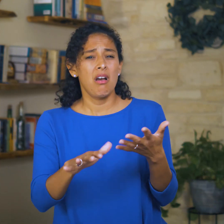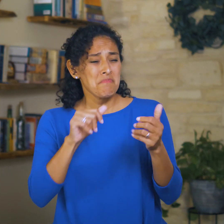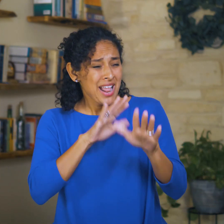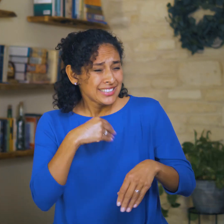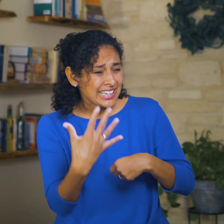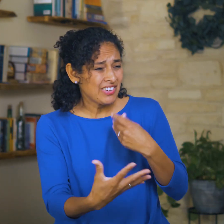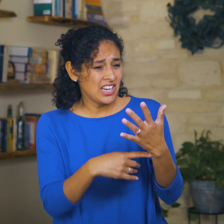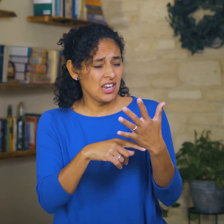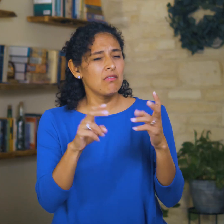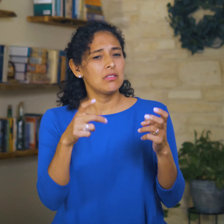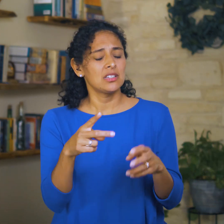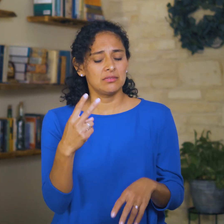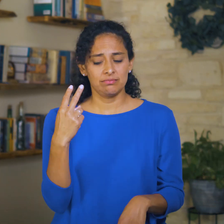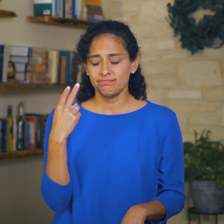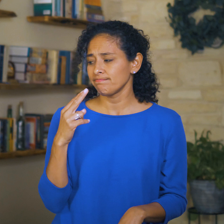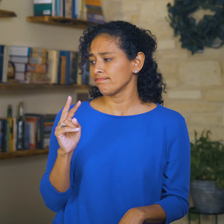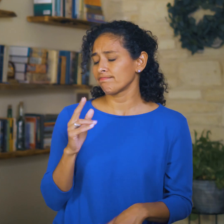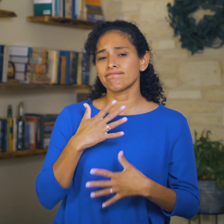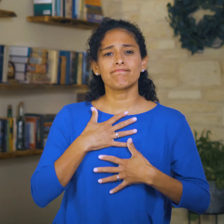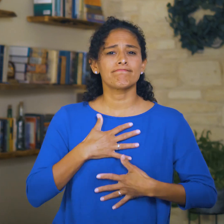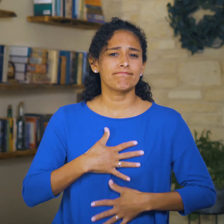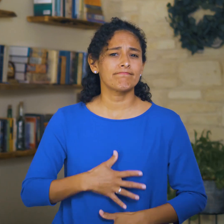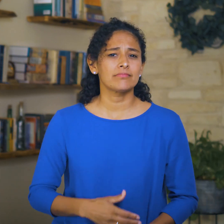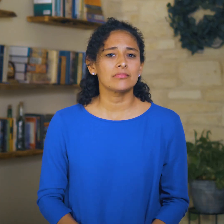and the blessings He gave them.